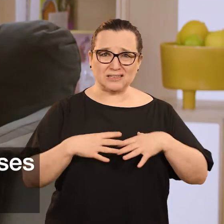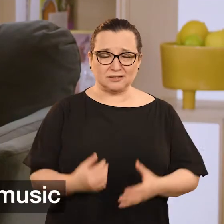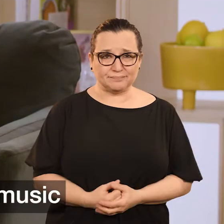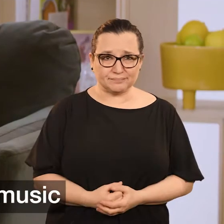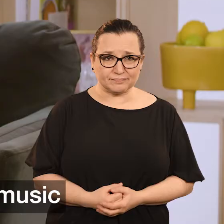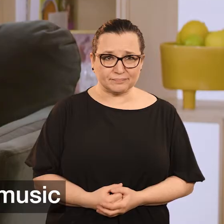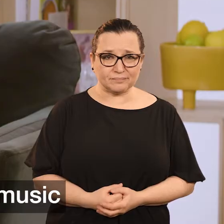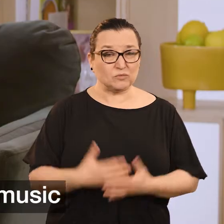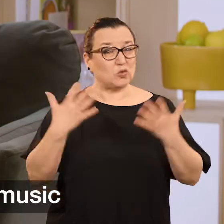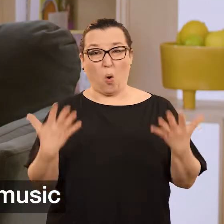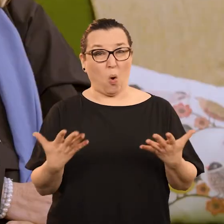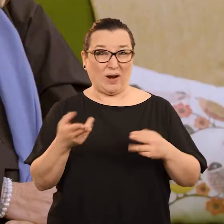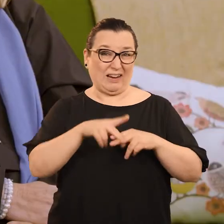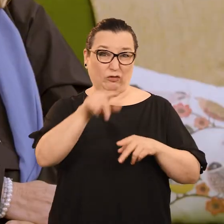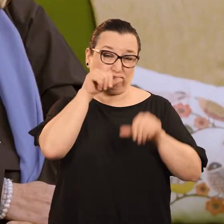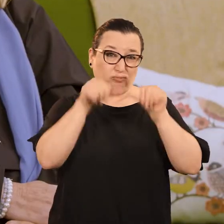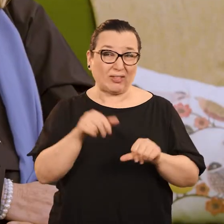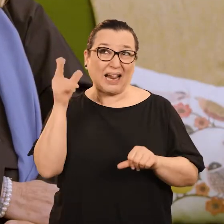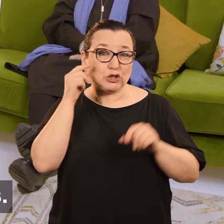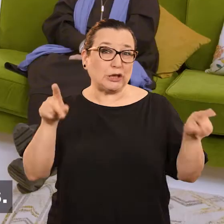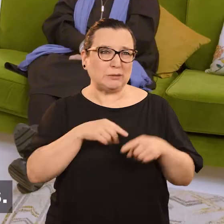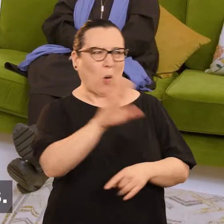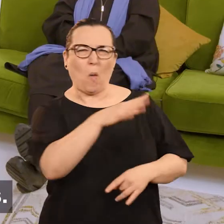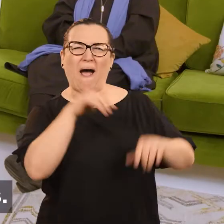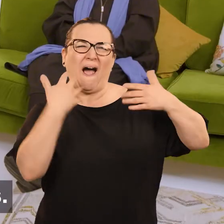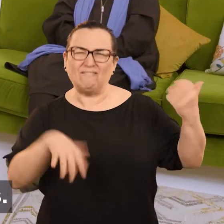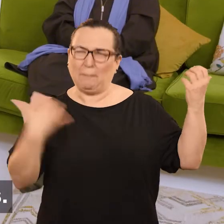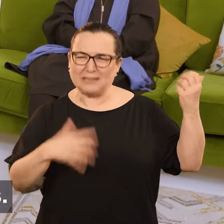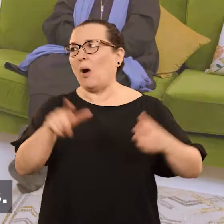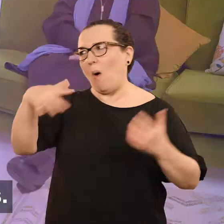You know, if you'd rather listen to music Heavy metal. Heavy metal! Whatever works.